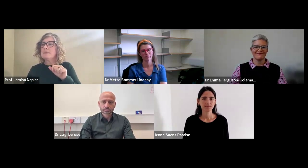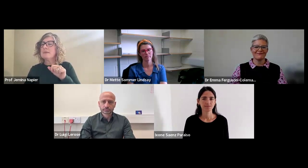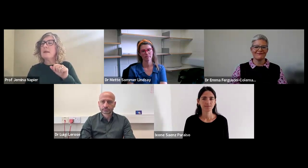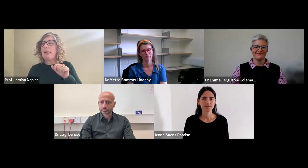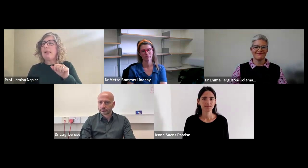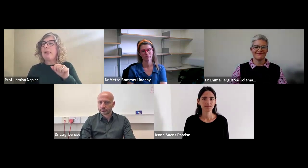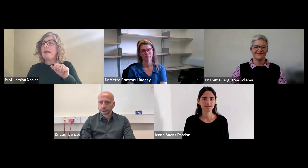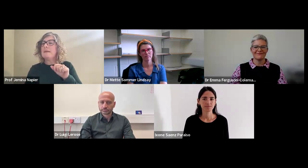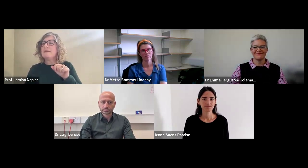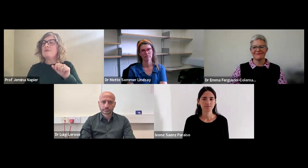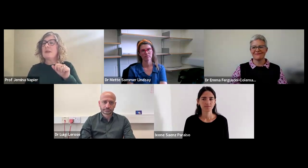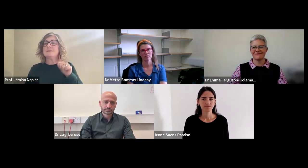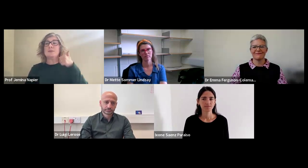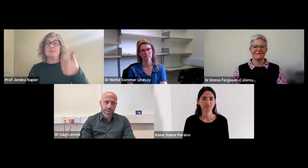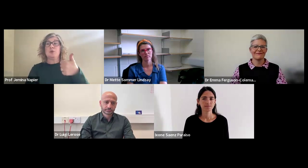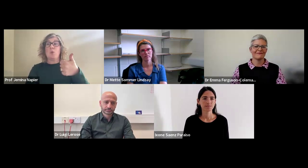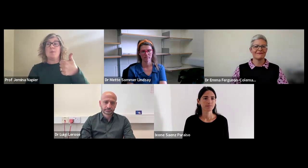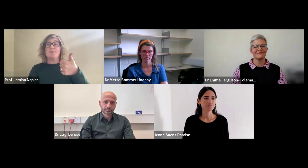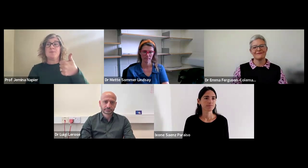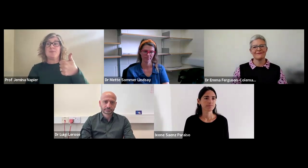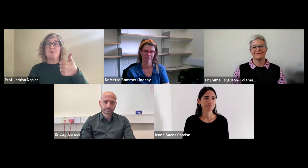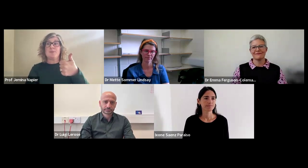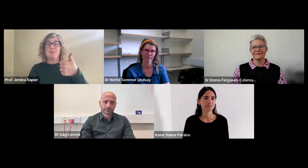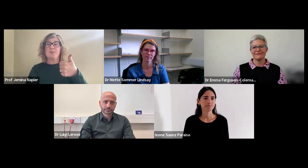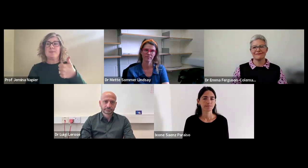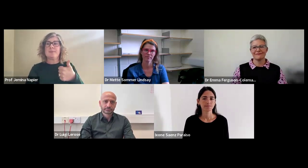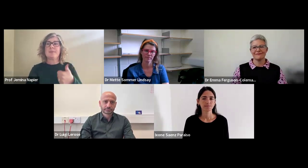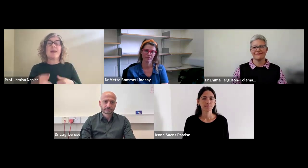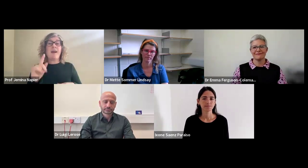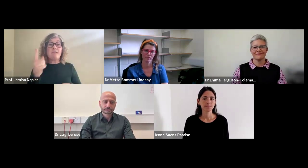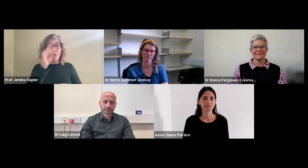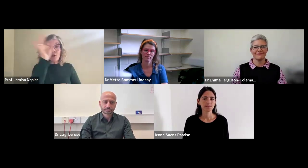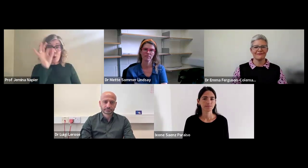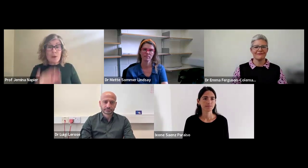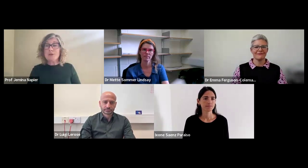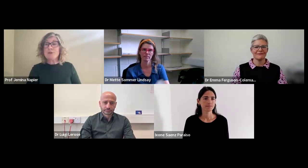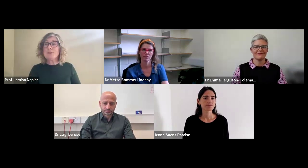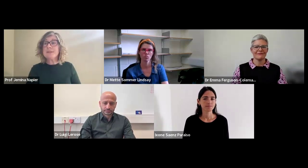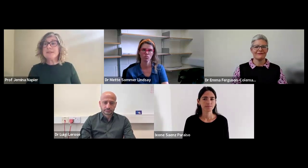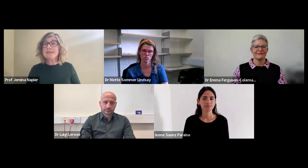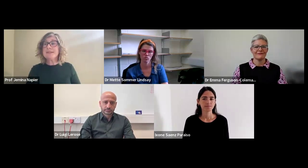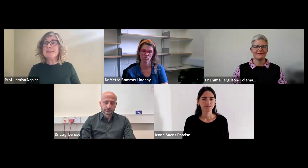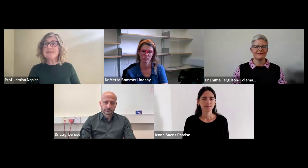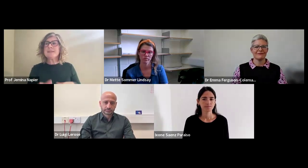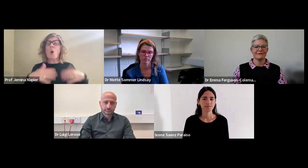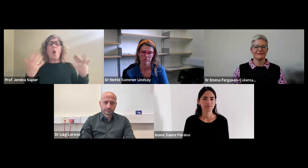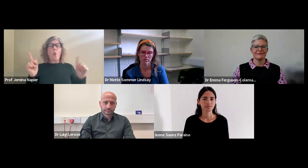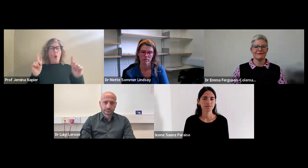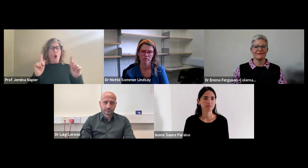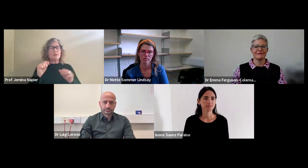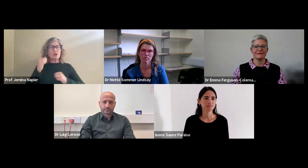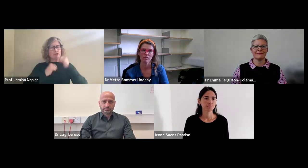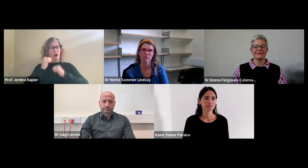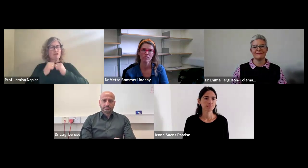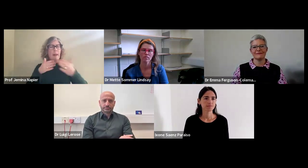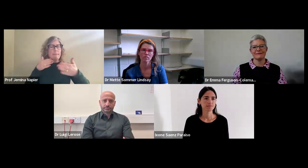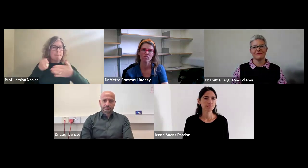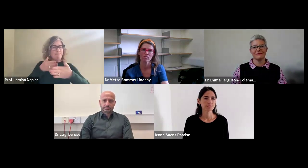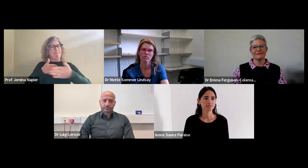plan. Okay here we go, so the first question.